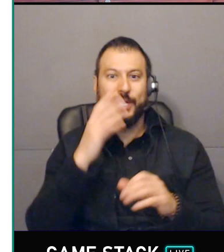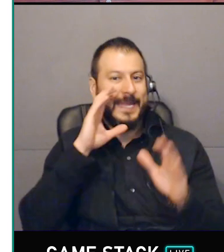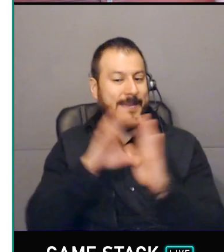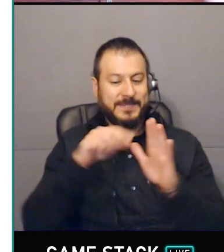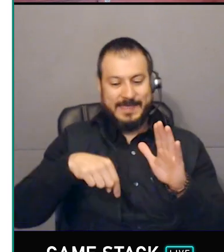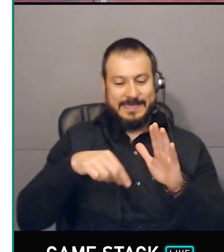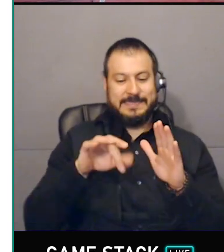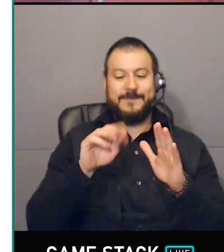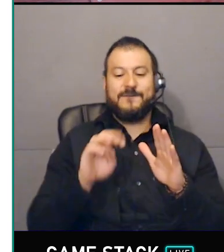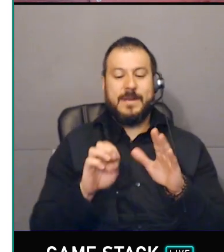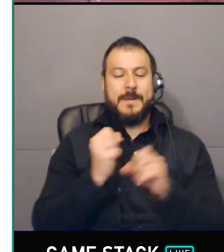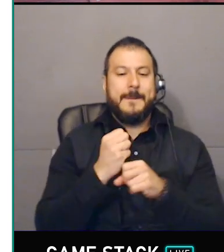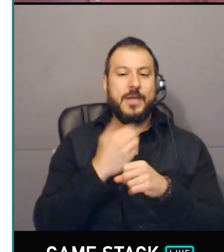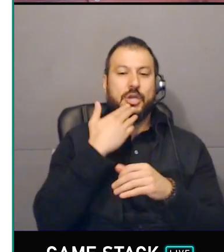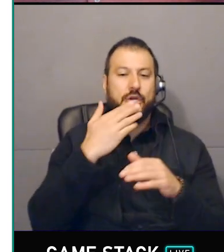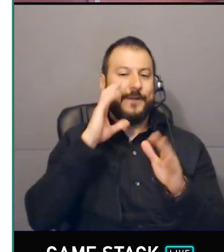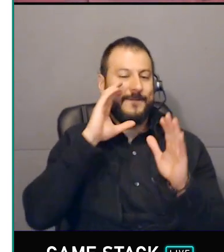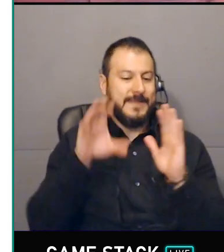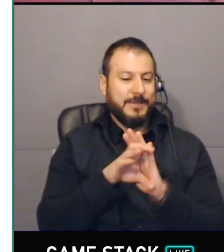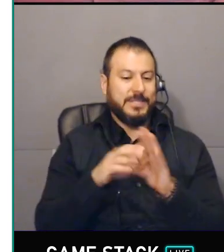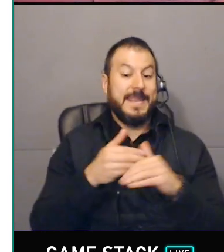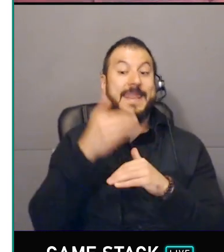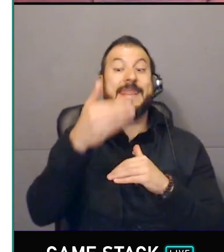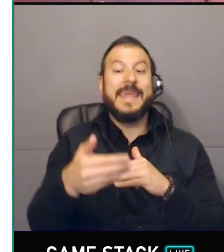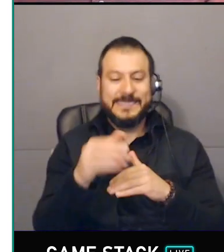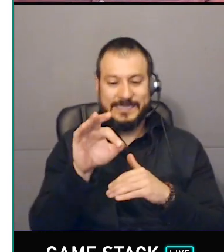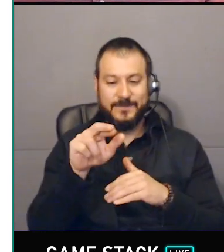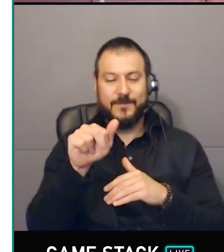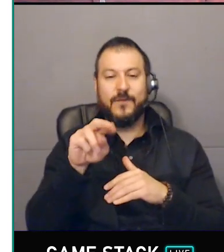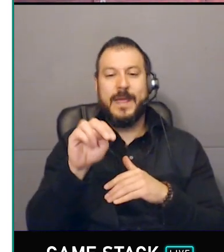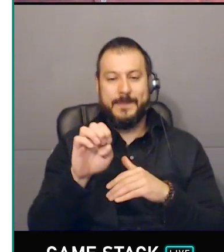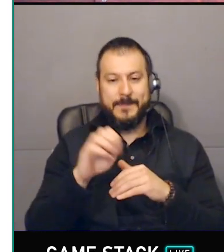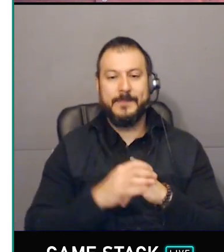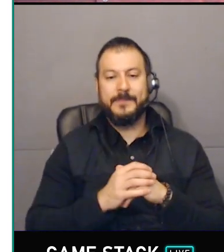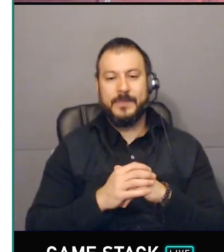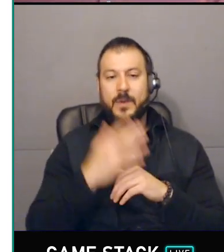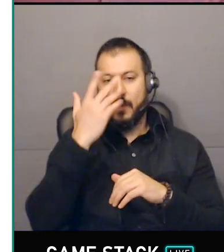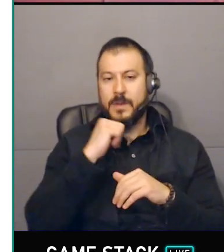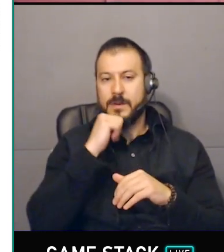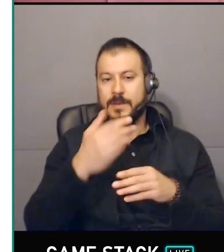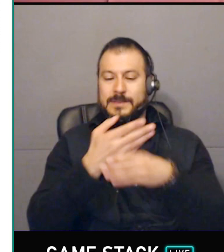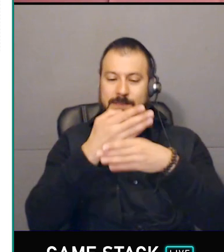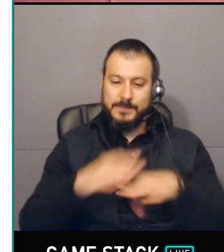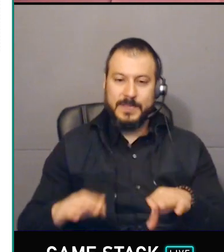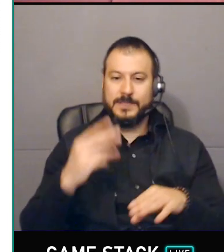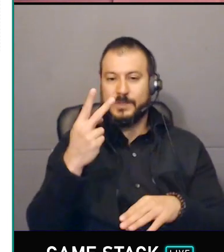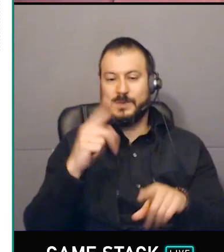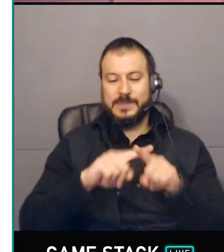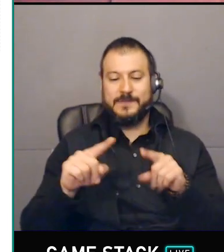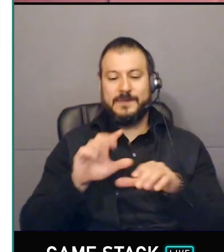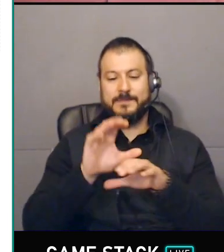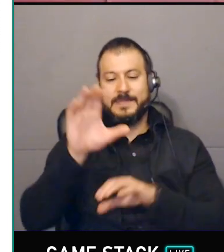It's all about making a good image next frame. And so why not split these into two different pieces?